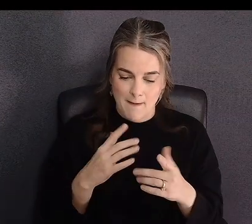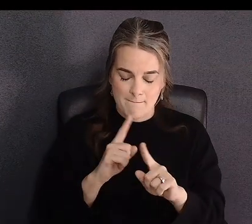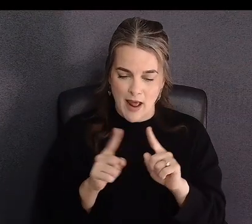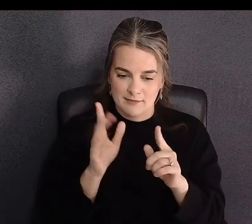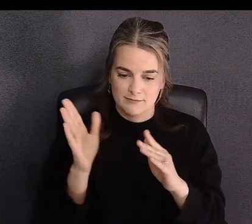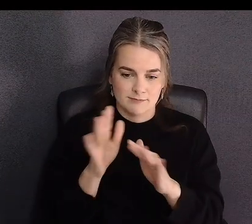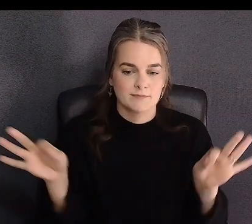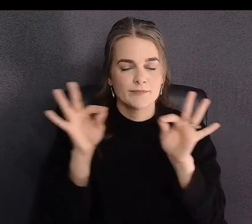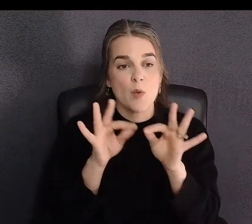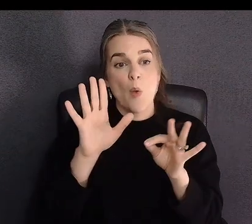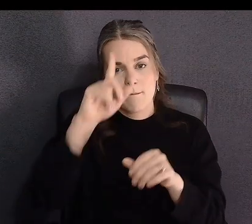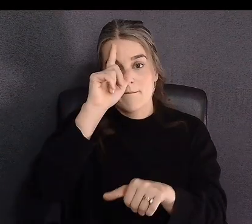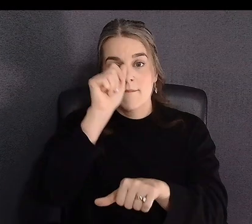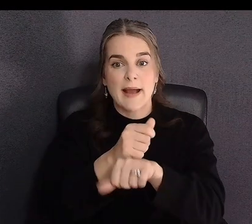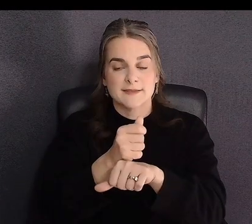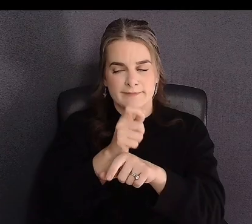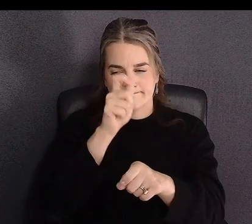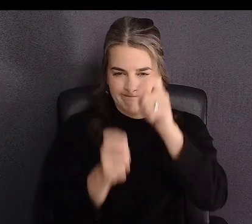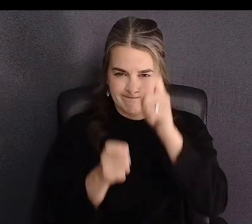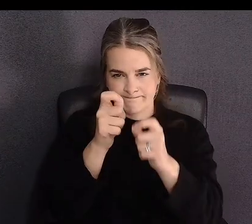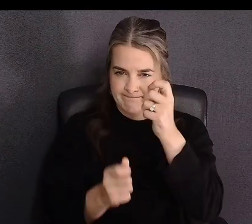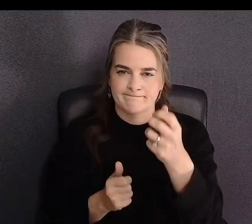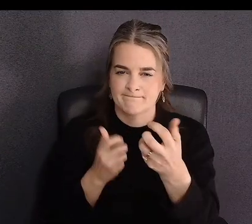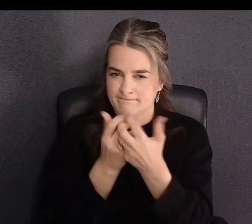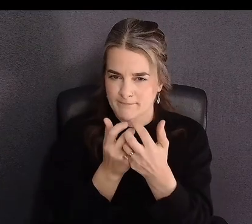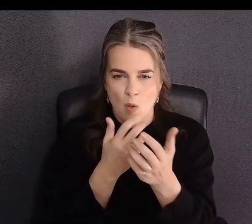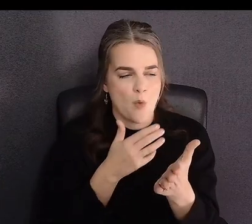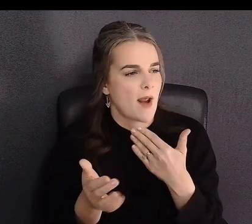to the materials that you have and the things that you want to create.